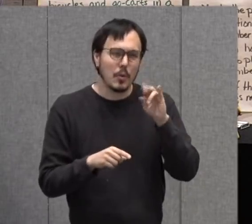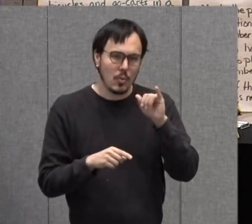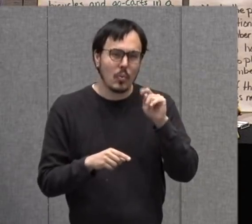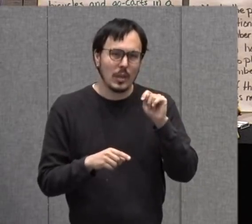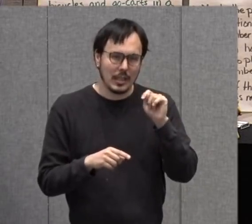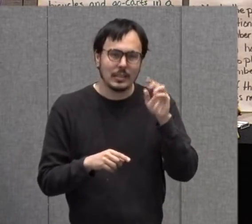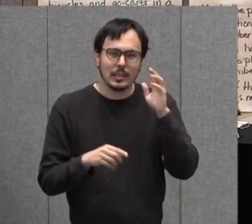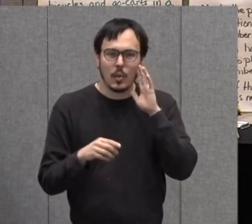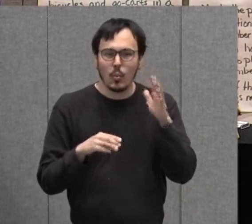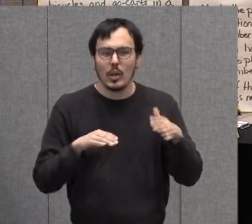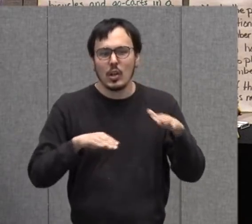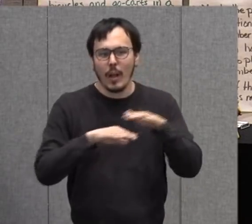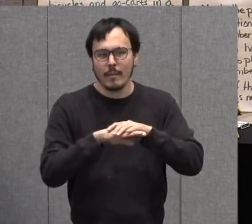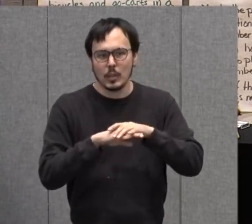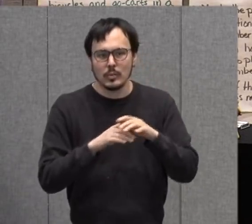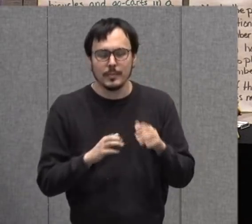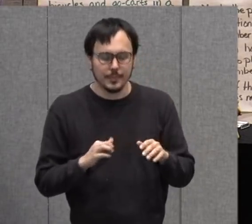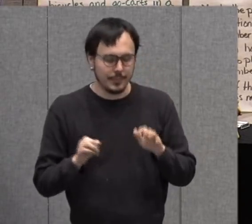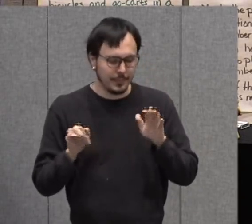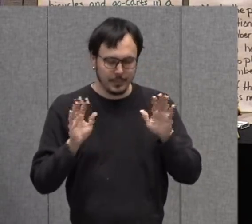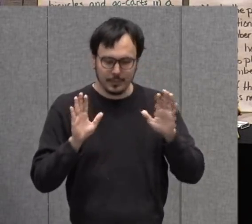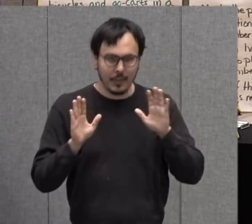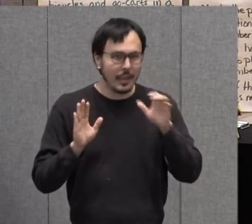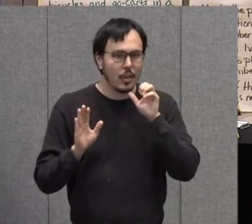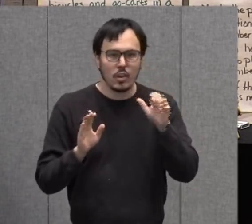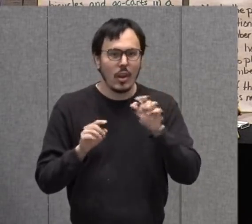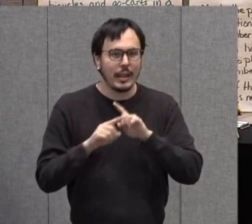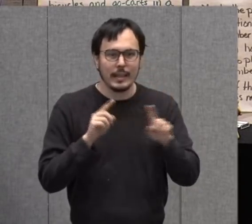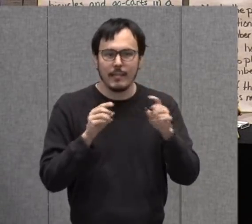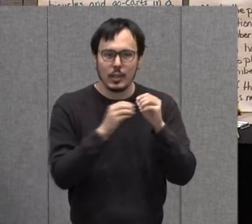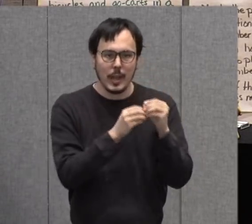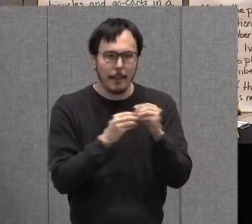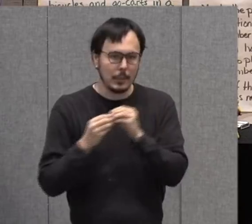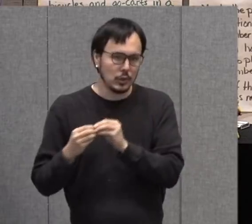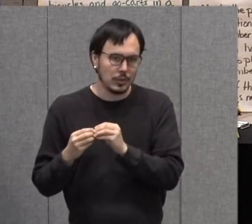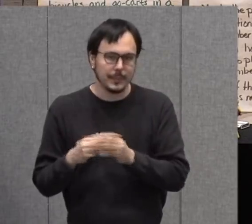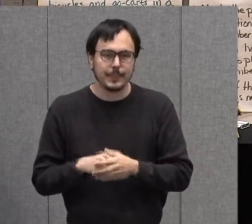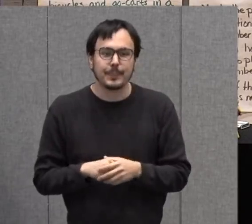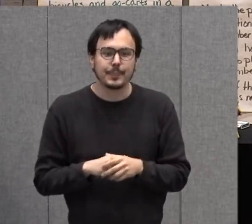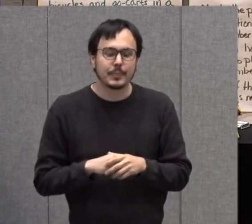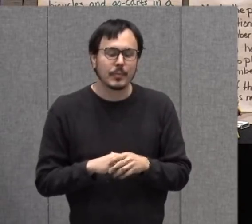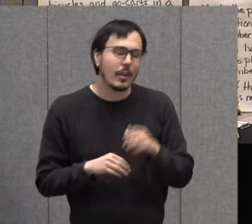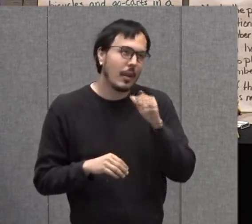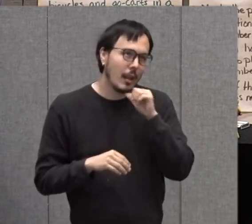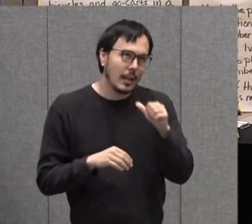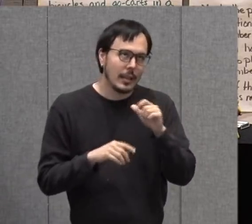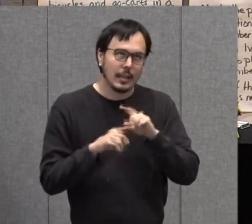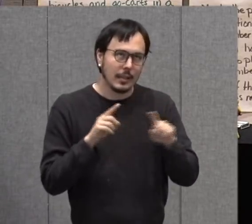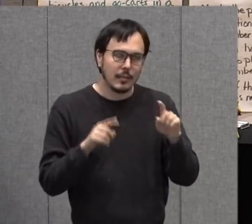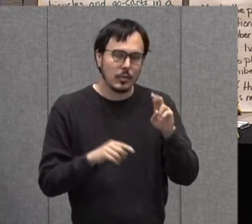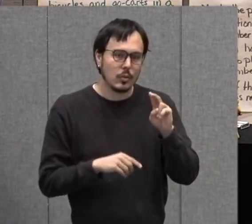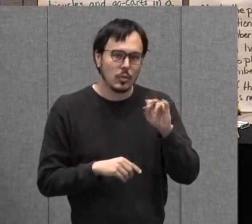So, let's start talking about our first model here. So, the total represented on this poster,